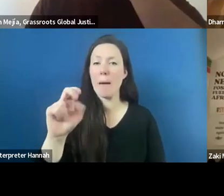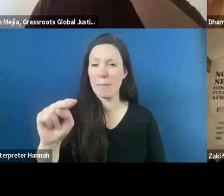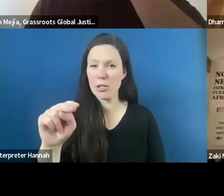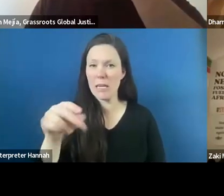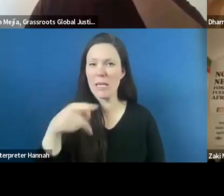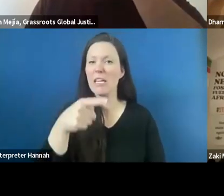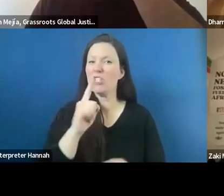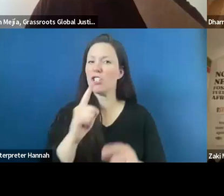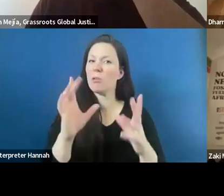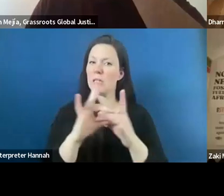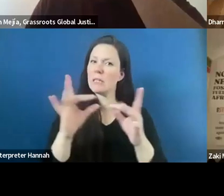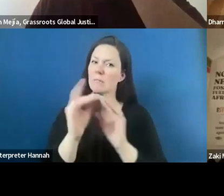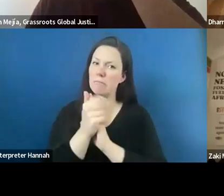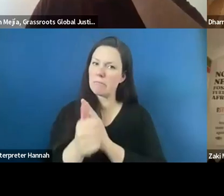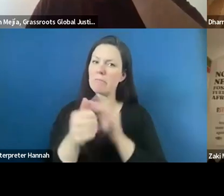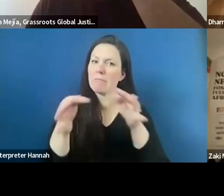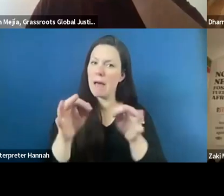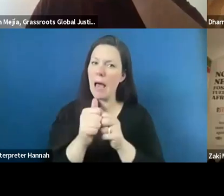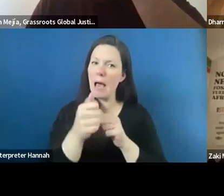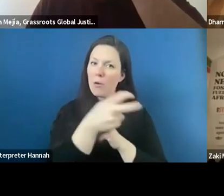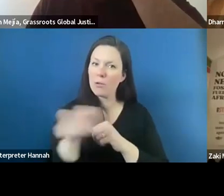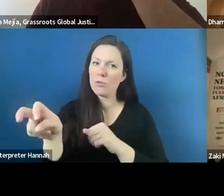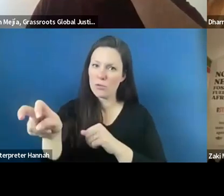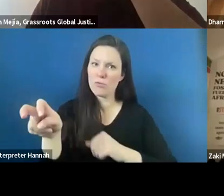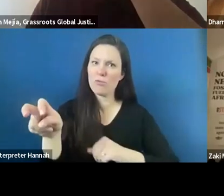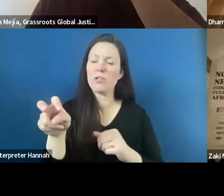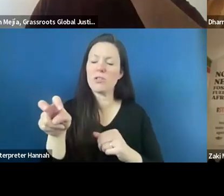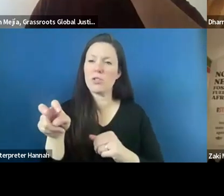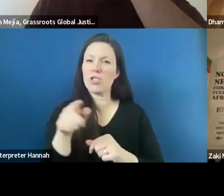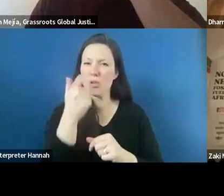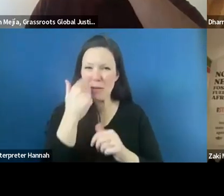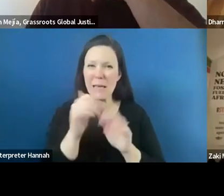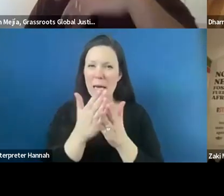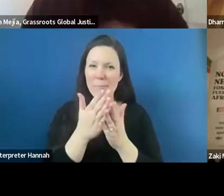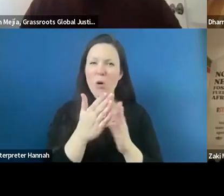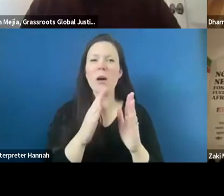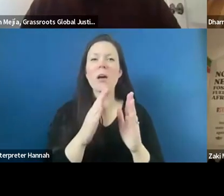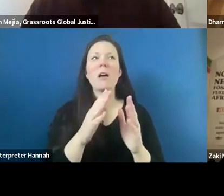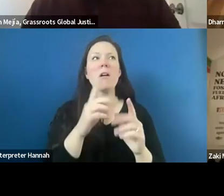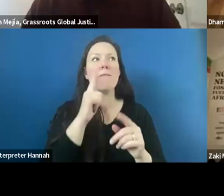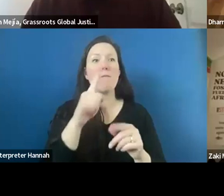whose name I can't remember recently on Just Transitions in the United States, several examples.